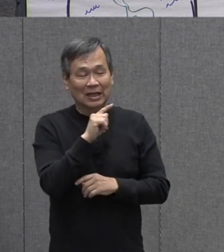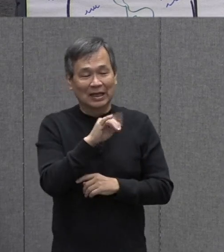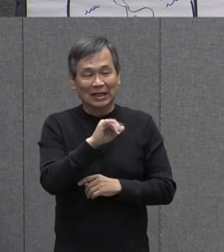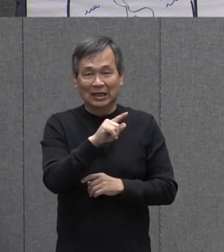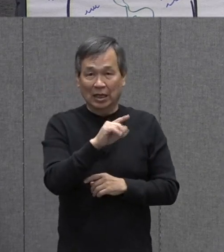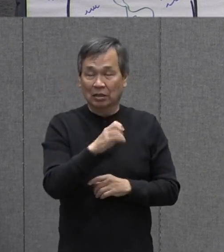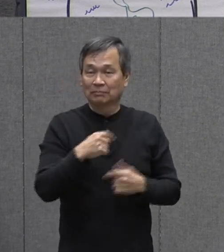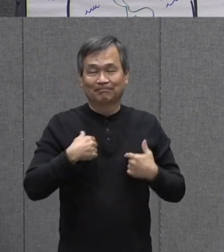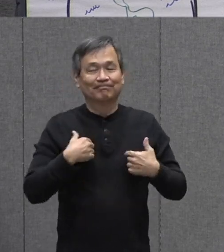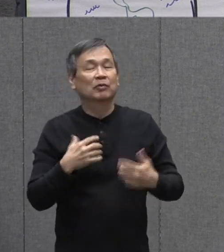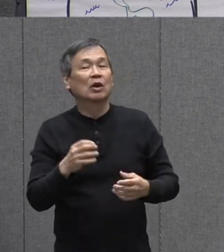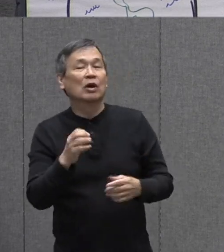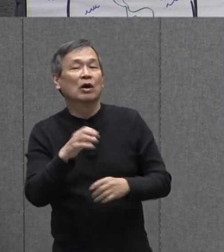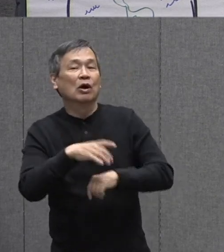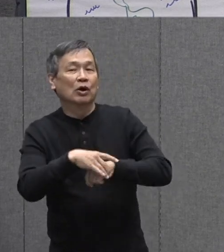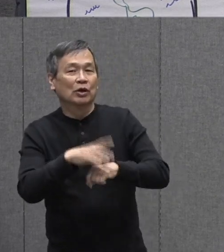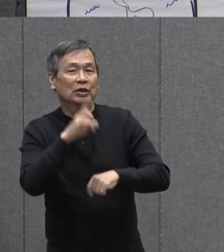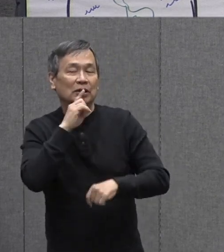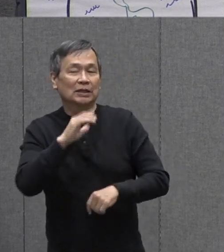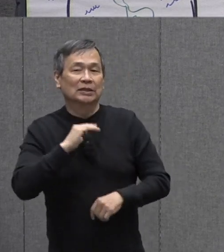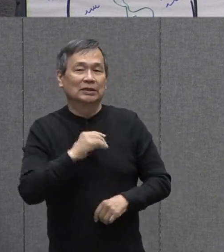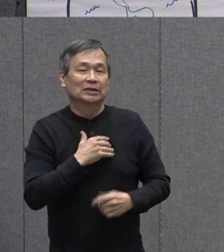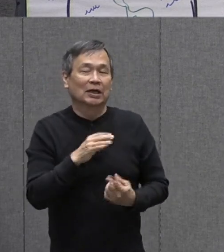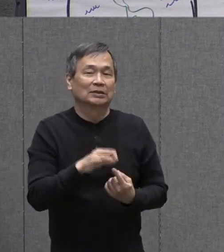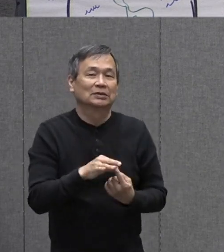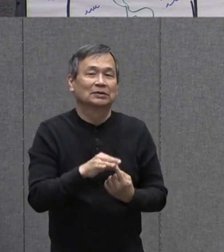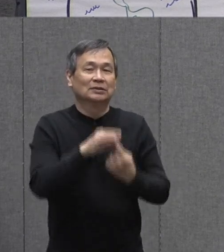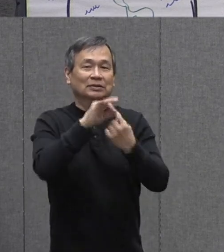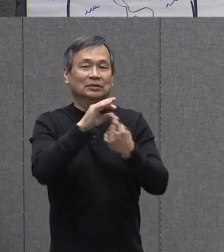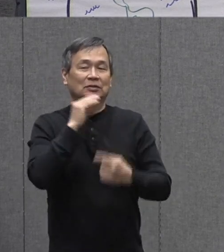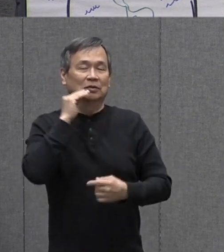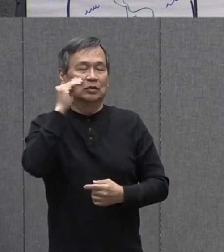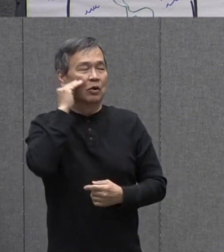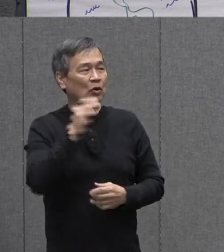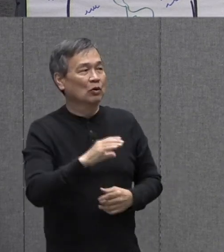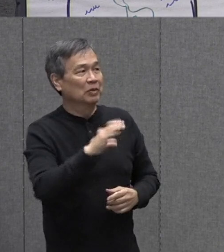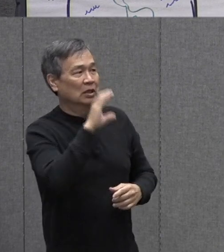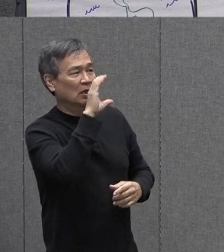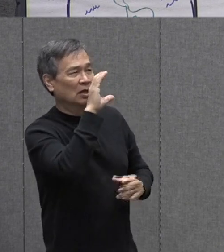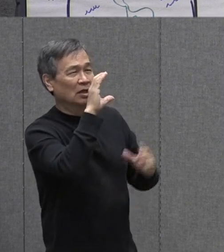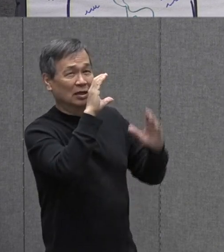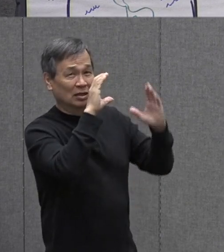that's my title. And then you're going to notice that it kinda looks like paragraphs here,